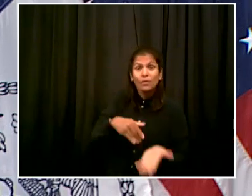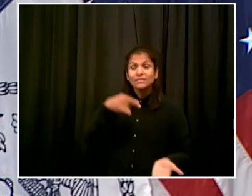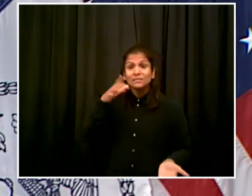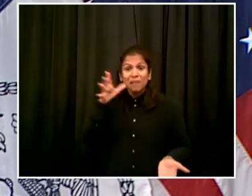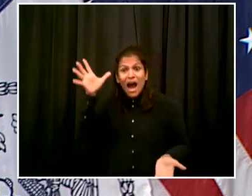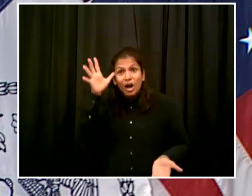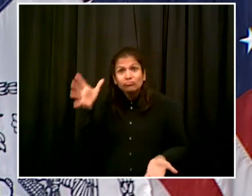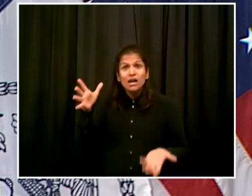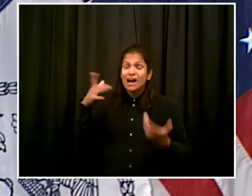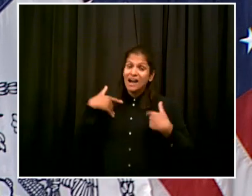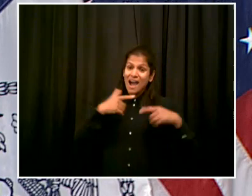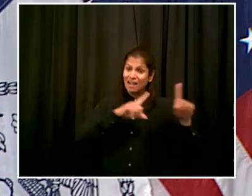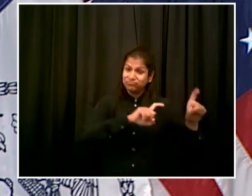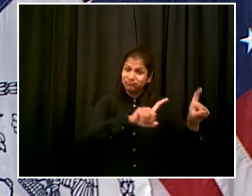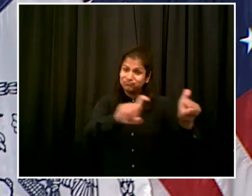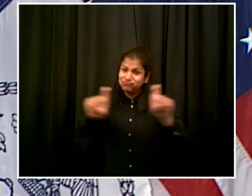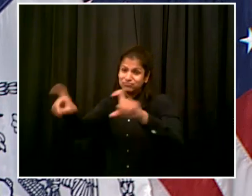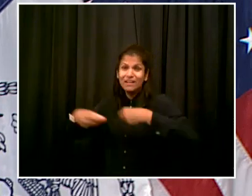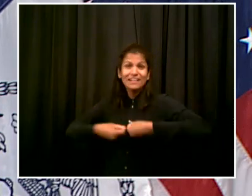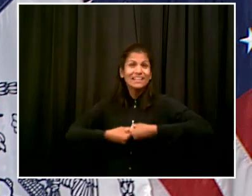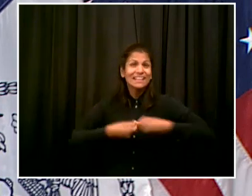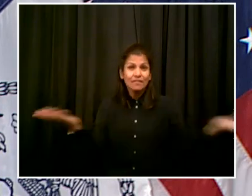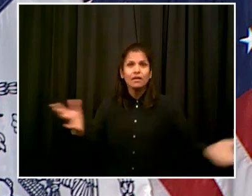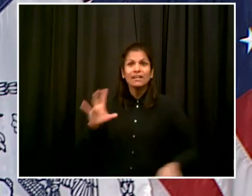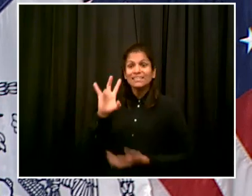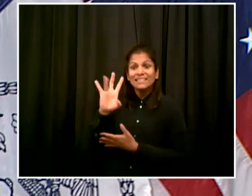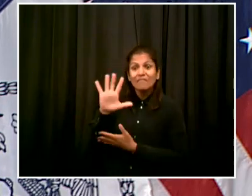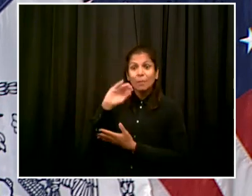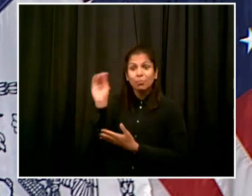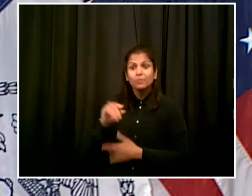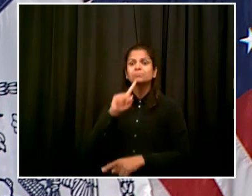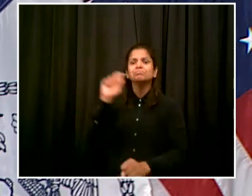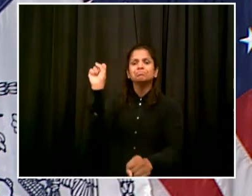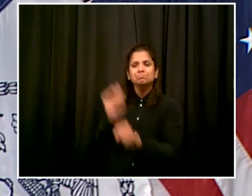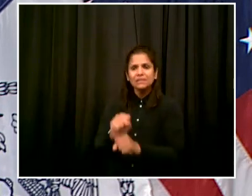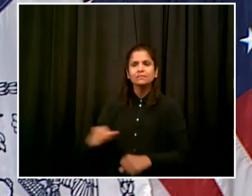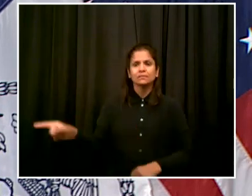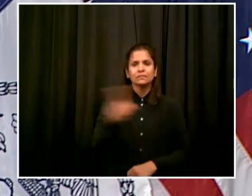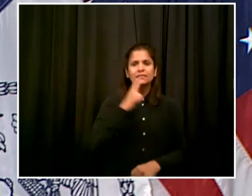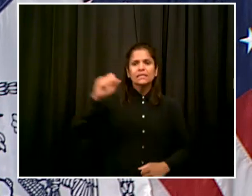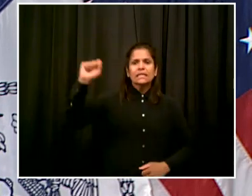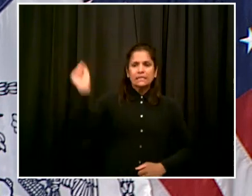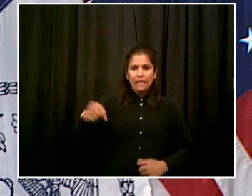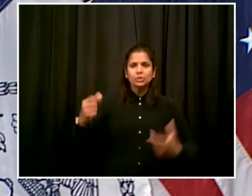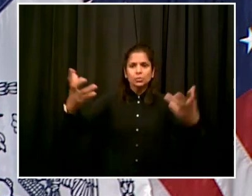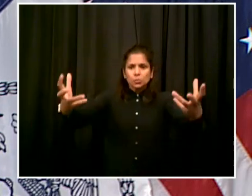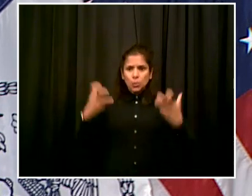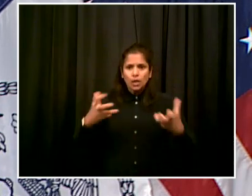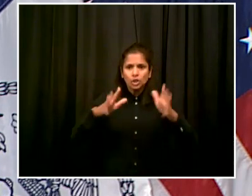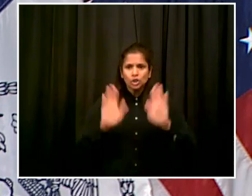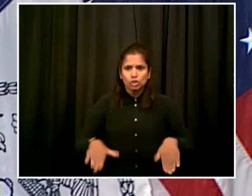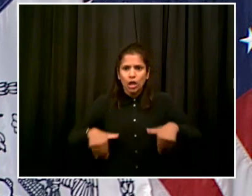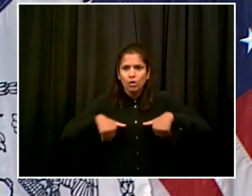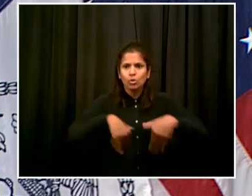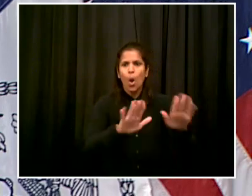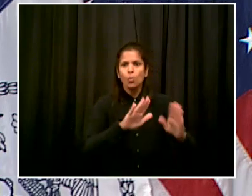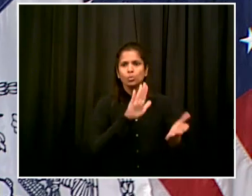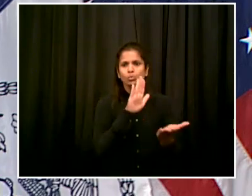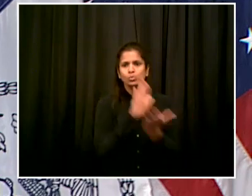INFORMATION, PLEASE CONSIDER THAT. 400,000 PEOPLE RESPONDED TO THE